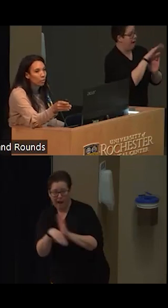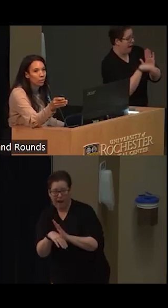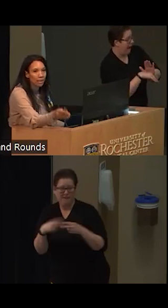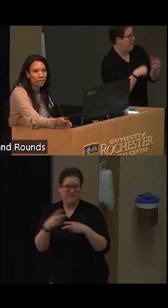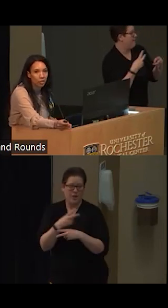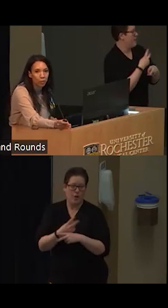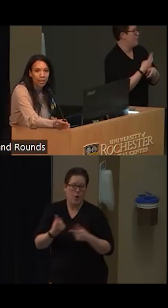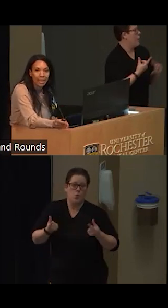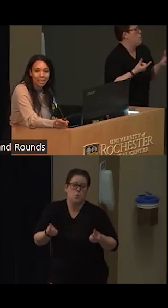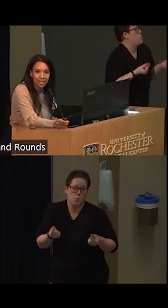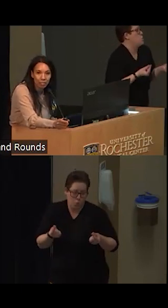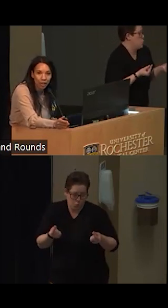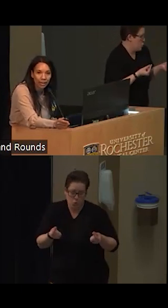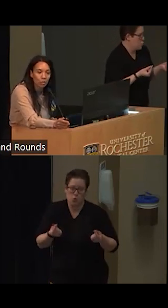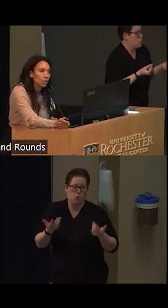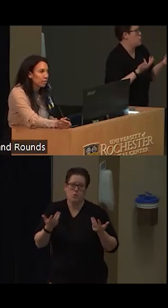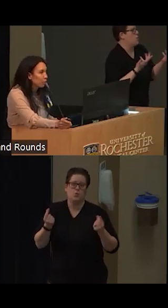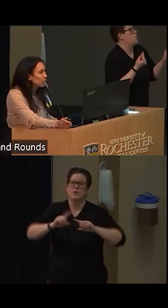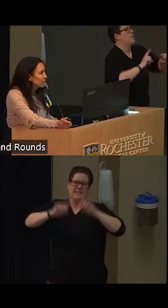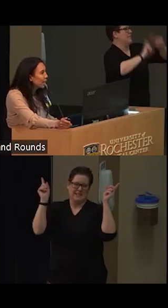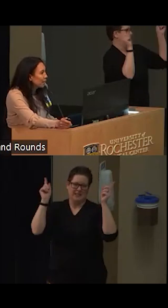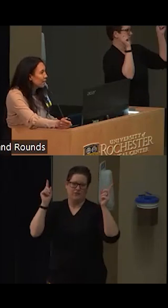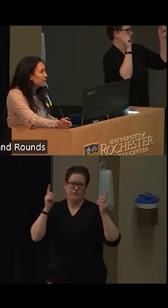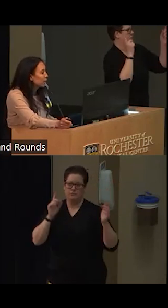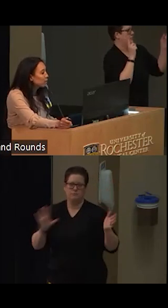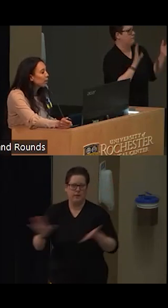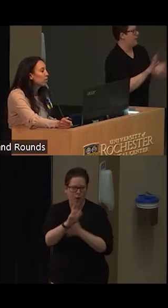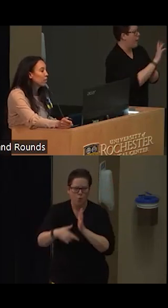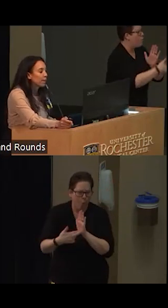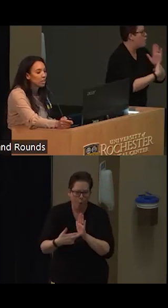do what do we need to do different and what's everyone's stake in this including all of our